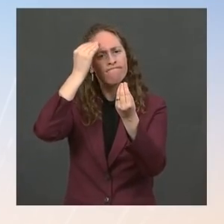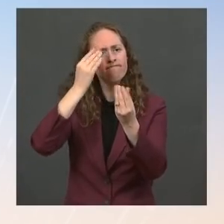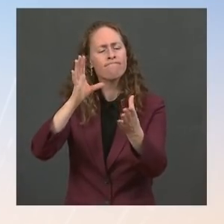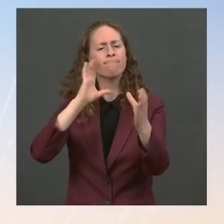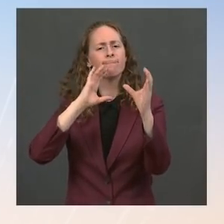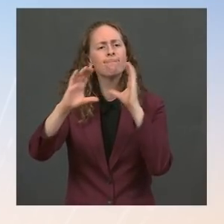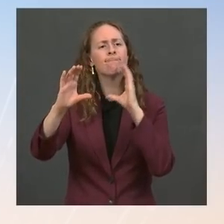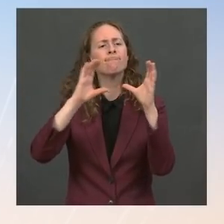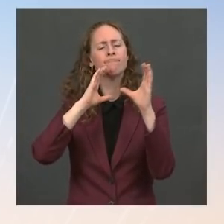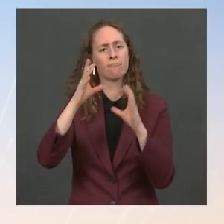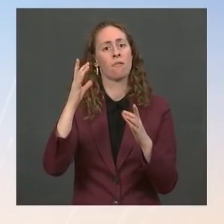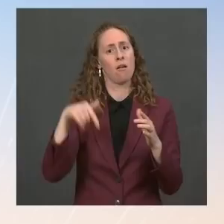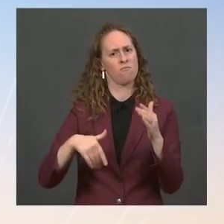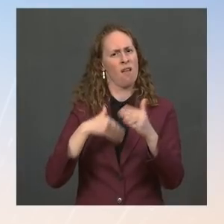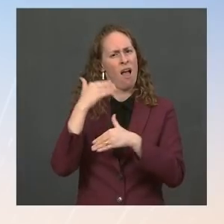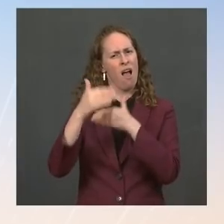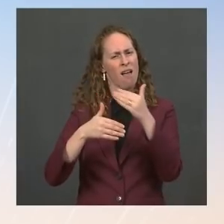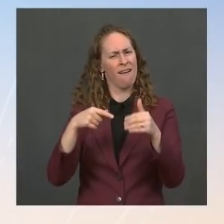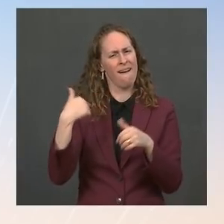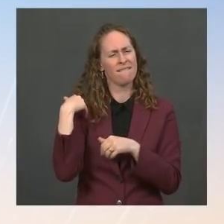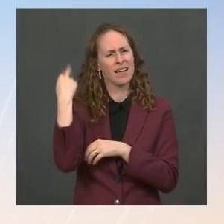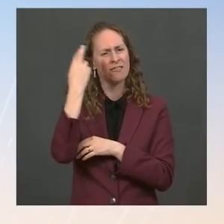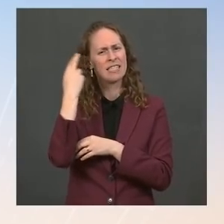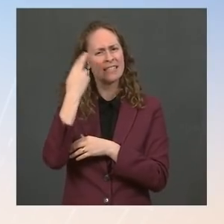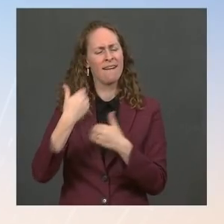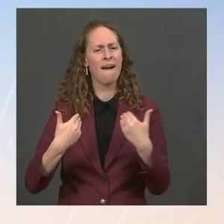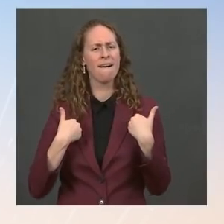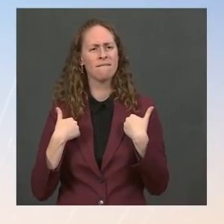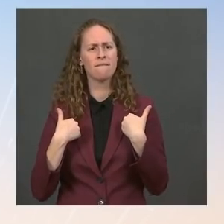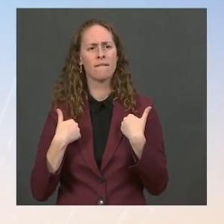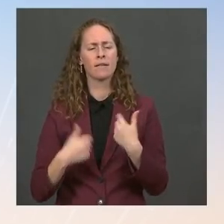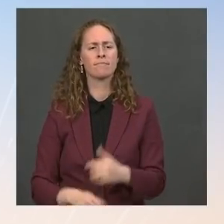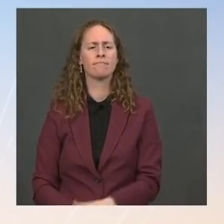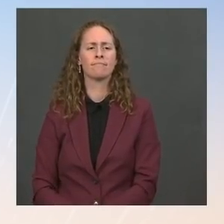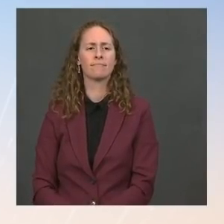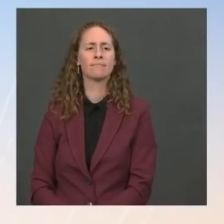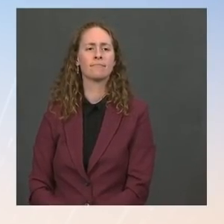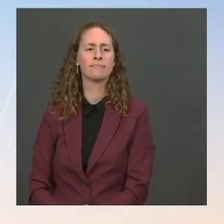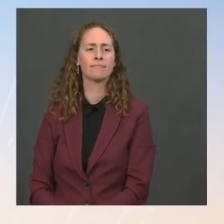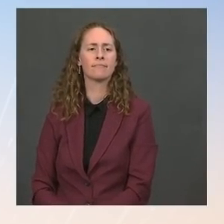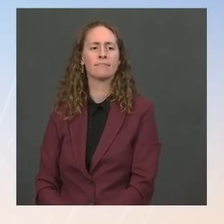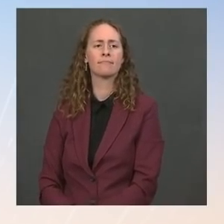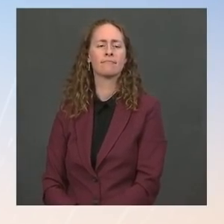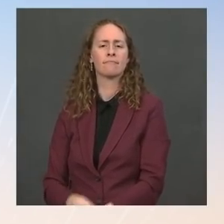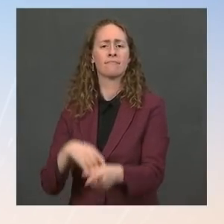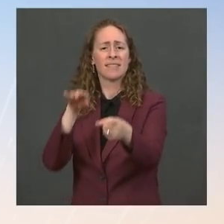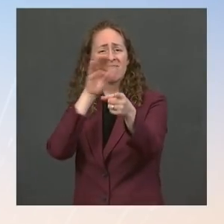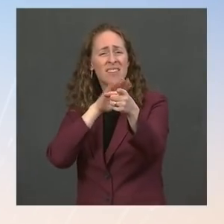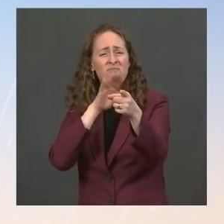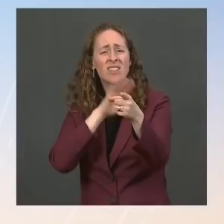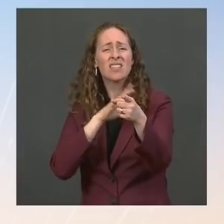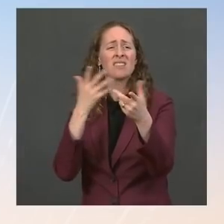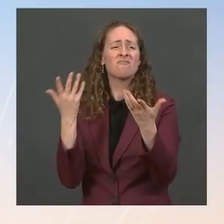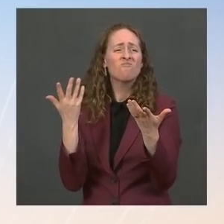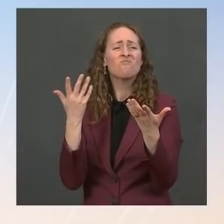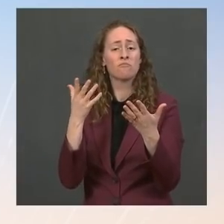And I would say -- I think any of us would say -- to anyone who's frustrated or who wants to have their booster shot now: